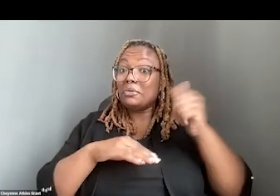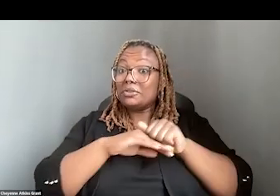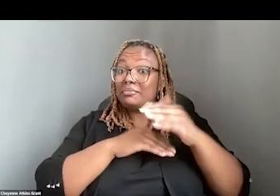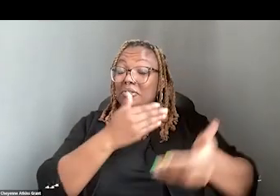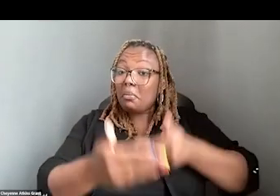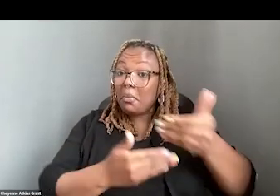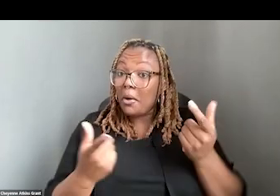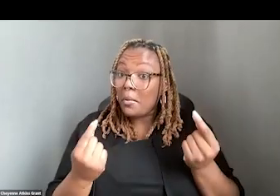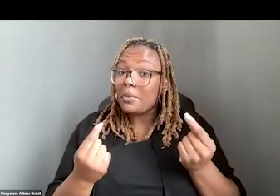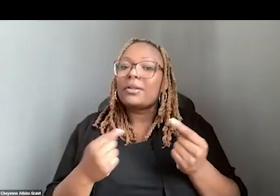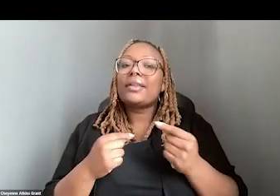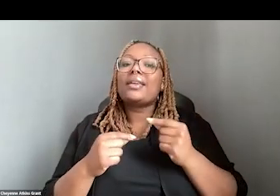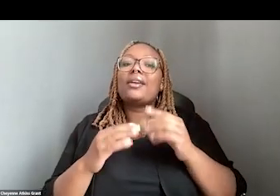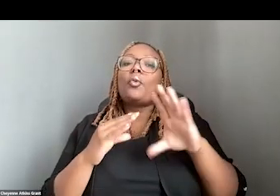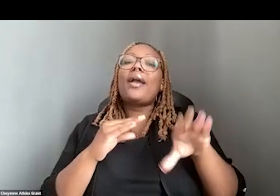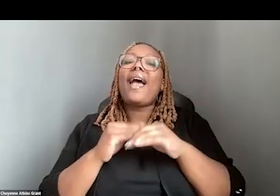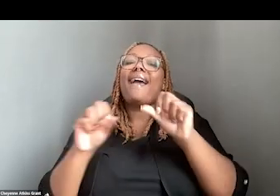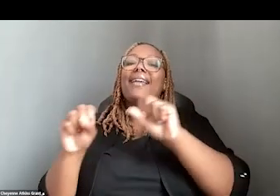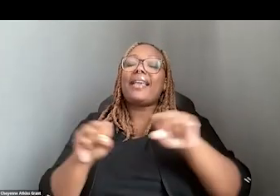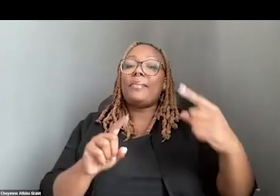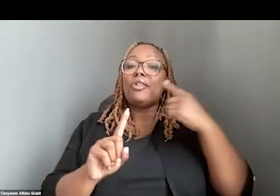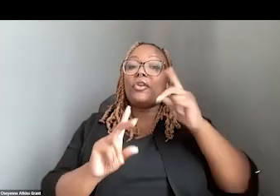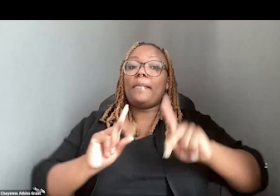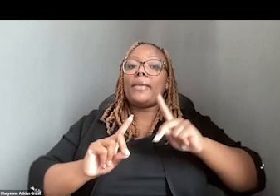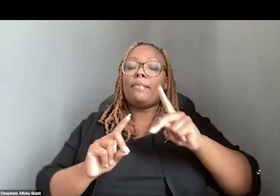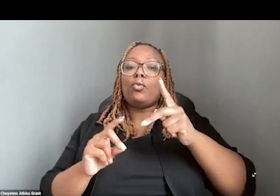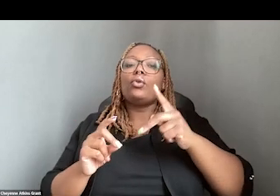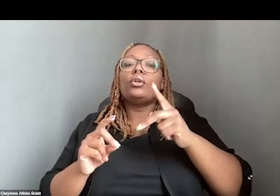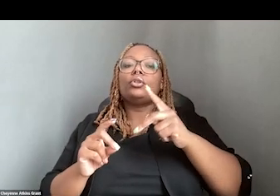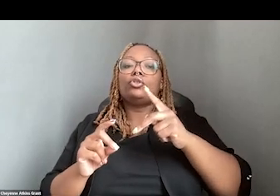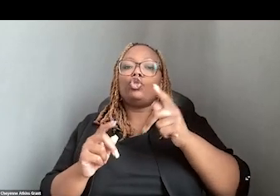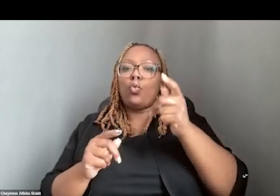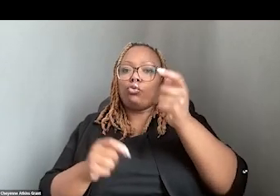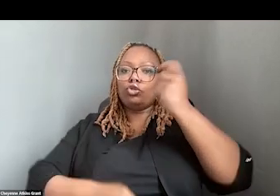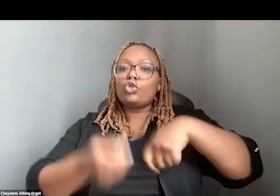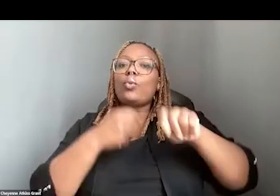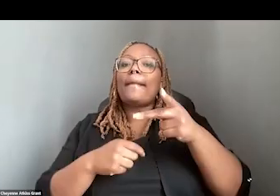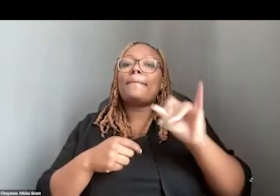we are adding a capability for people to move or swap PIs and co-PIs.